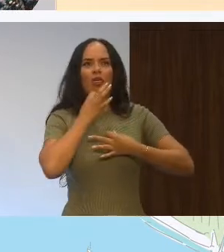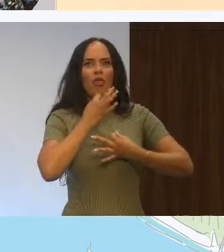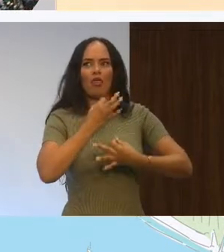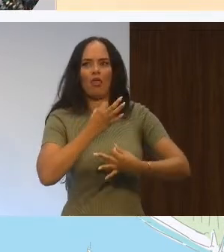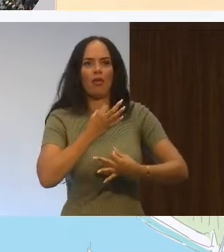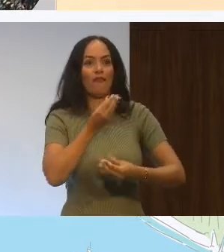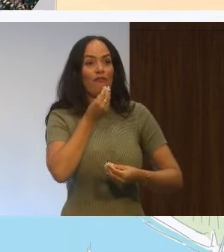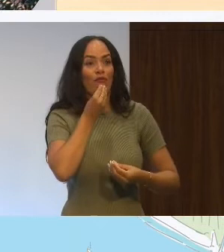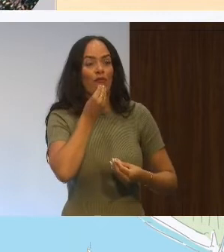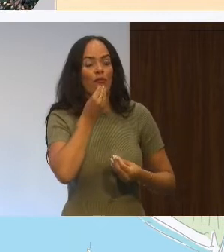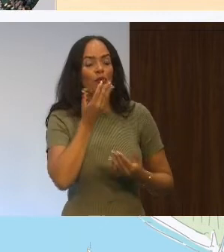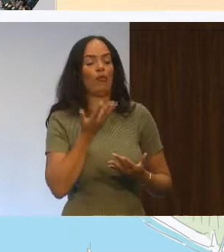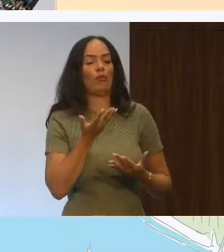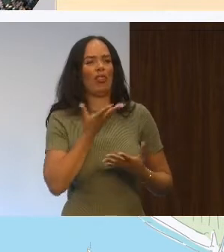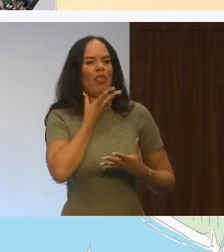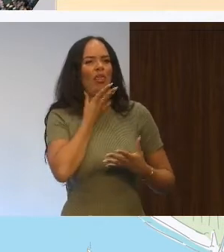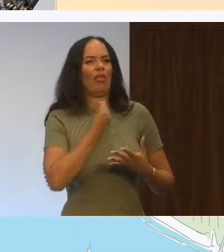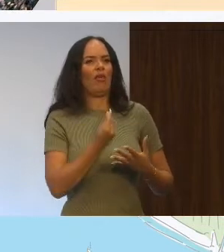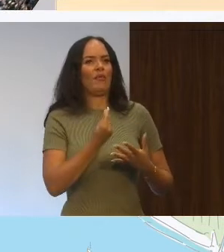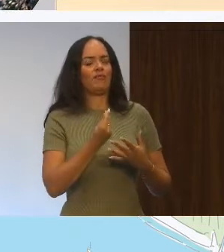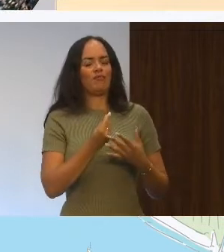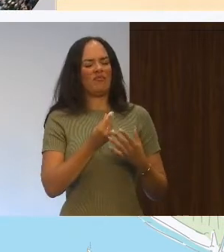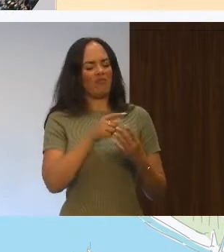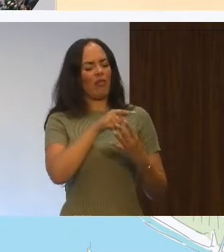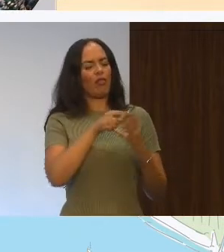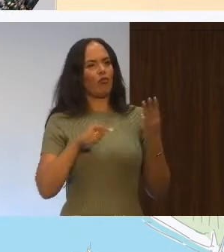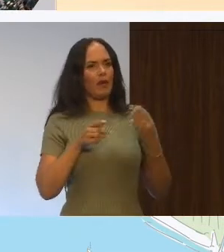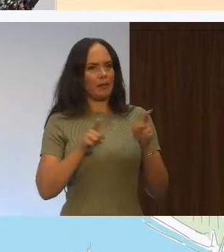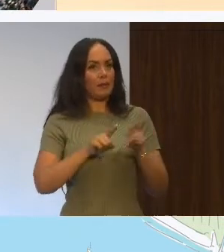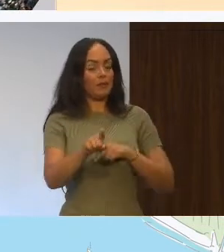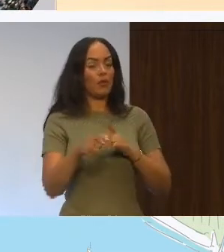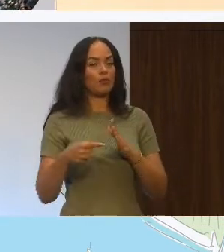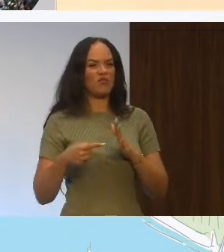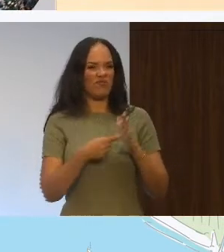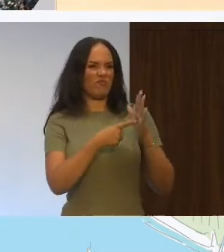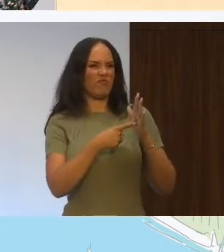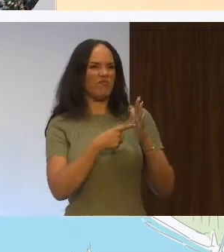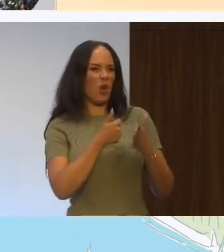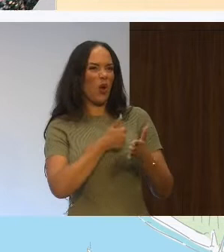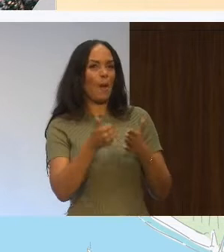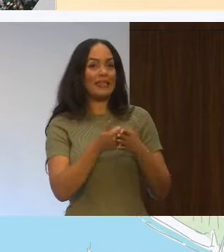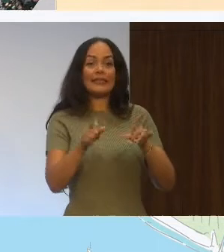But there do seem to be these three that really stand out as being the most common, and that's very similar to in the adult studies as well.